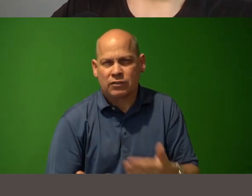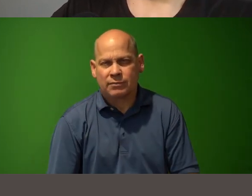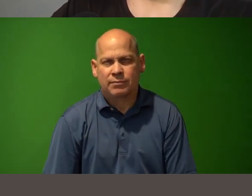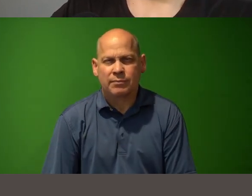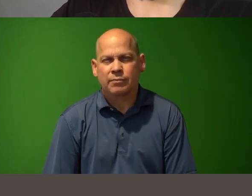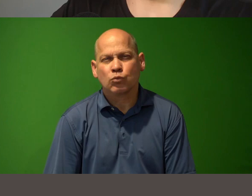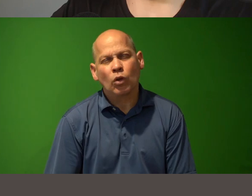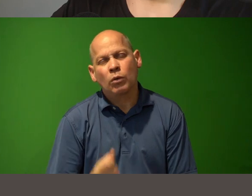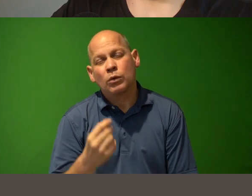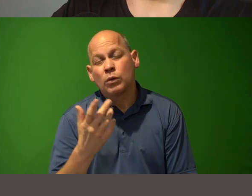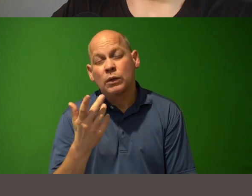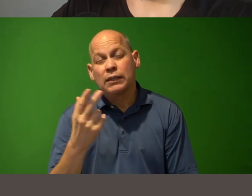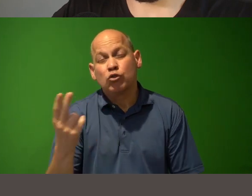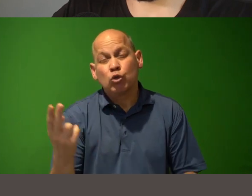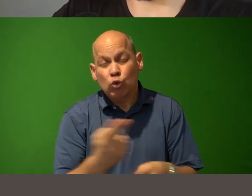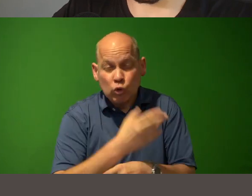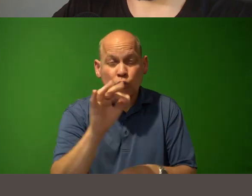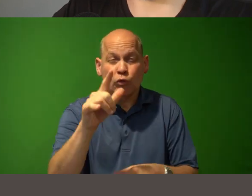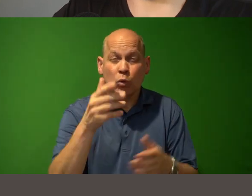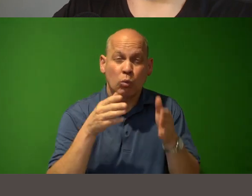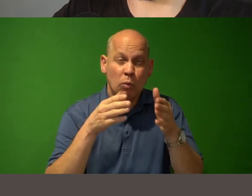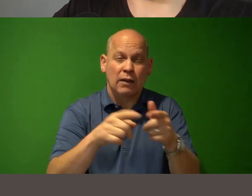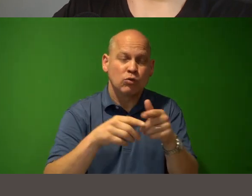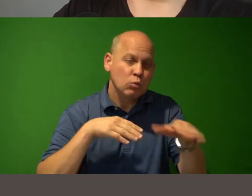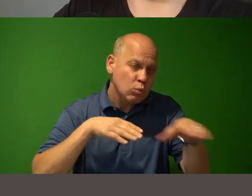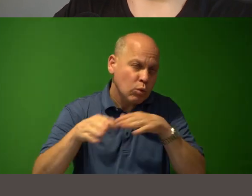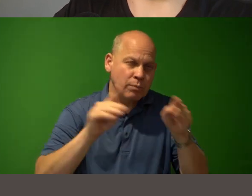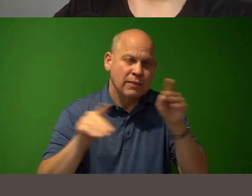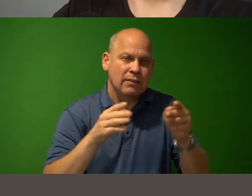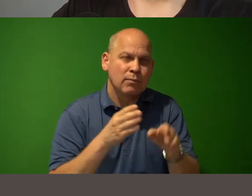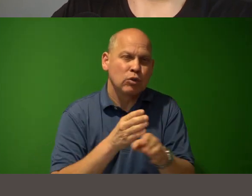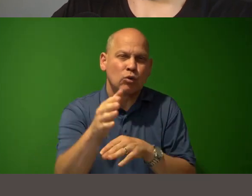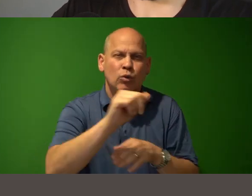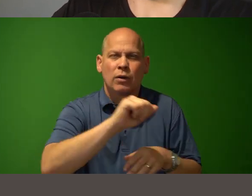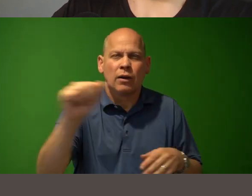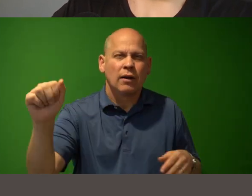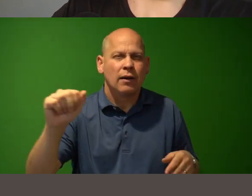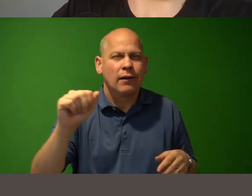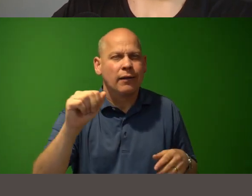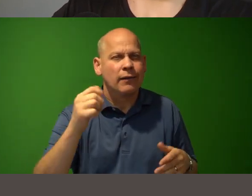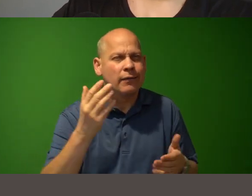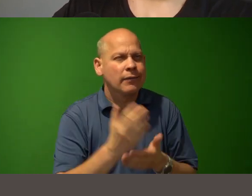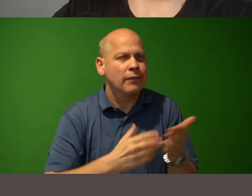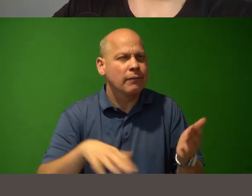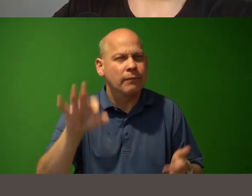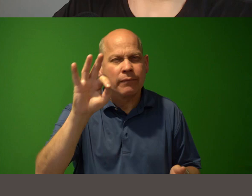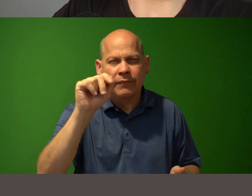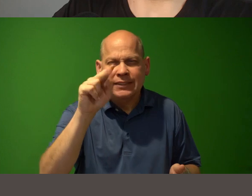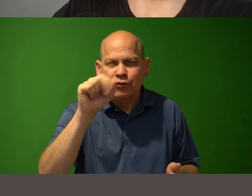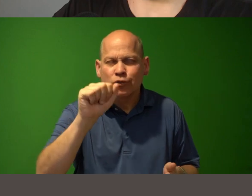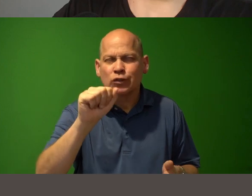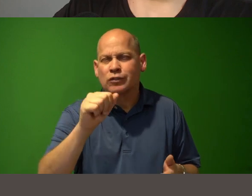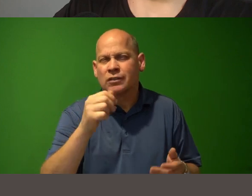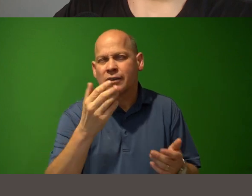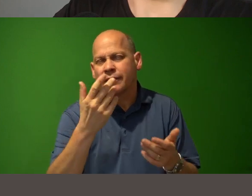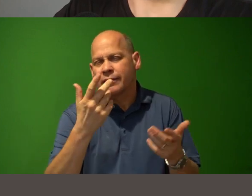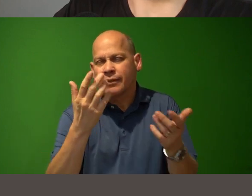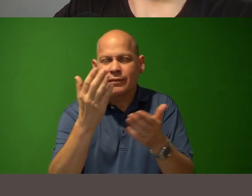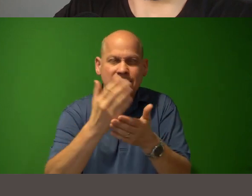So it's a useful way to walk people through a set of features or aspects of a project you're working on.